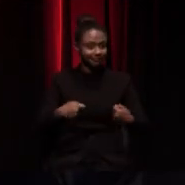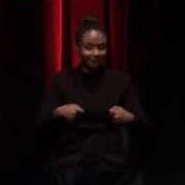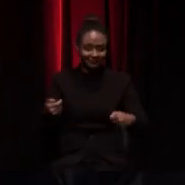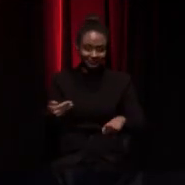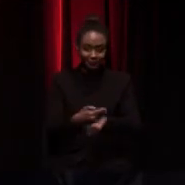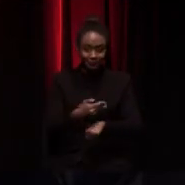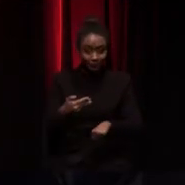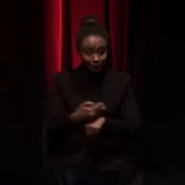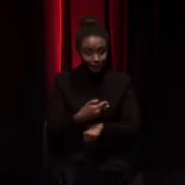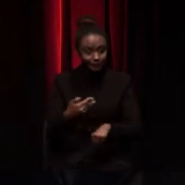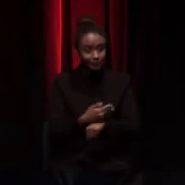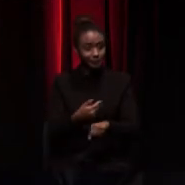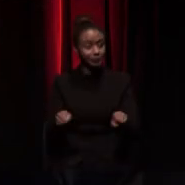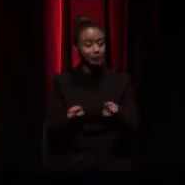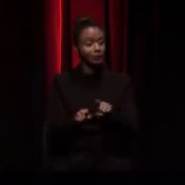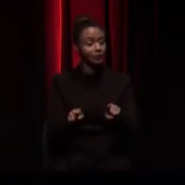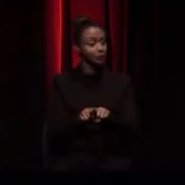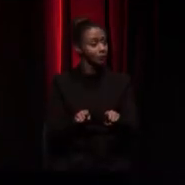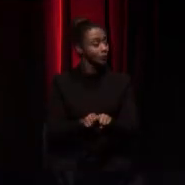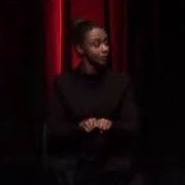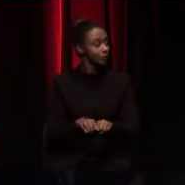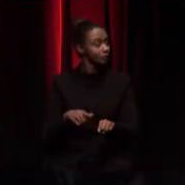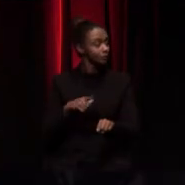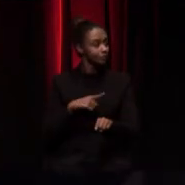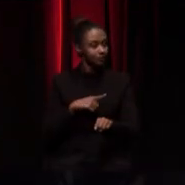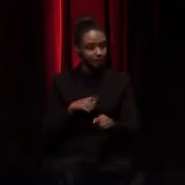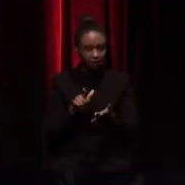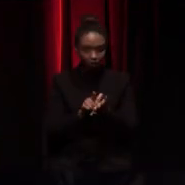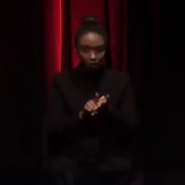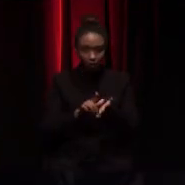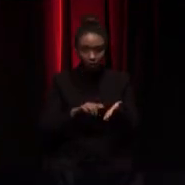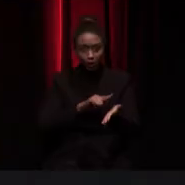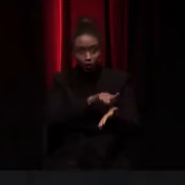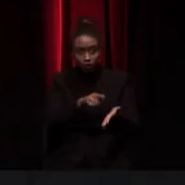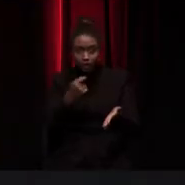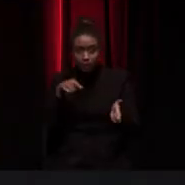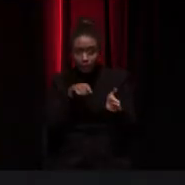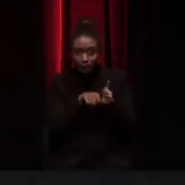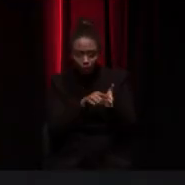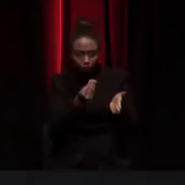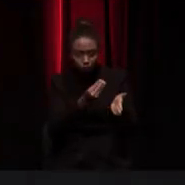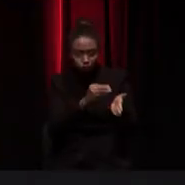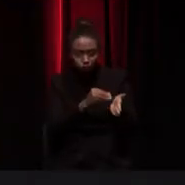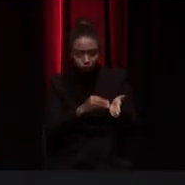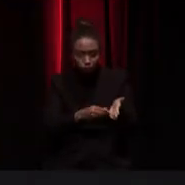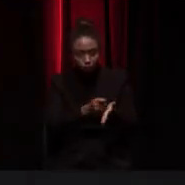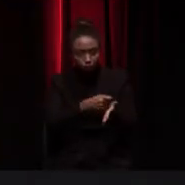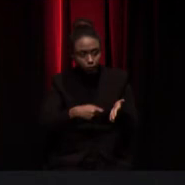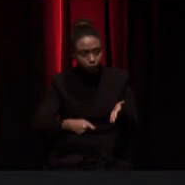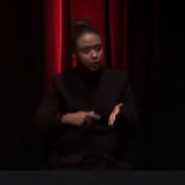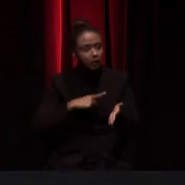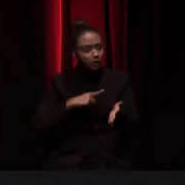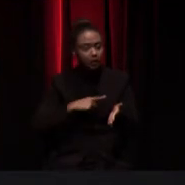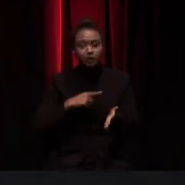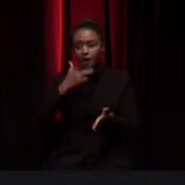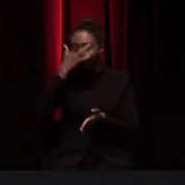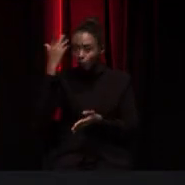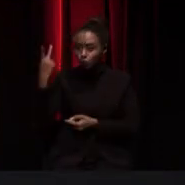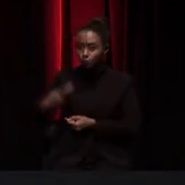There is a form for you to ask questions. Members of Sesc and Cult